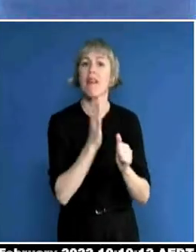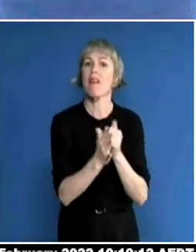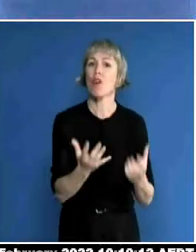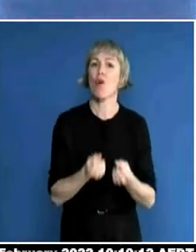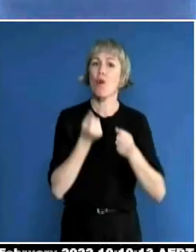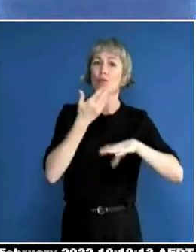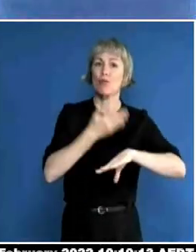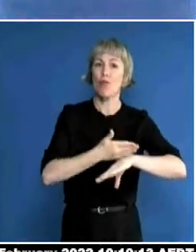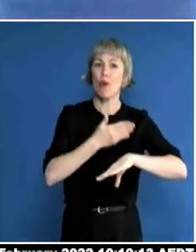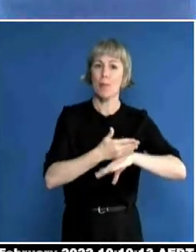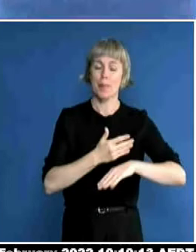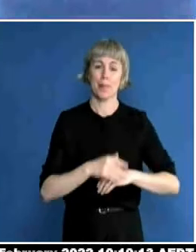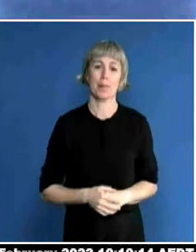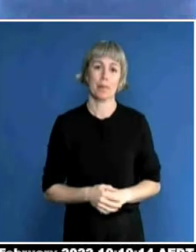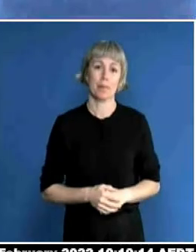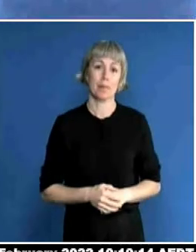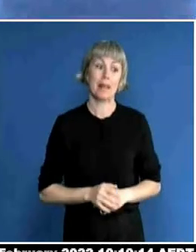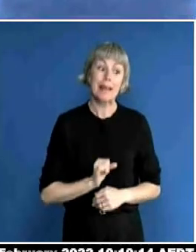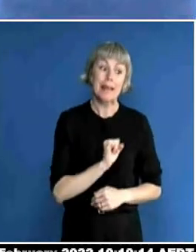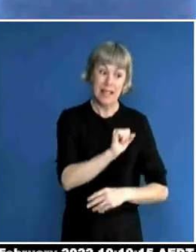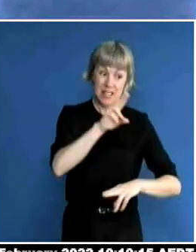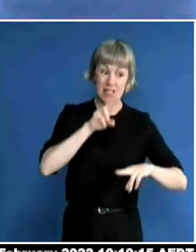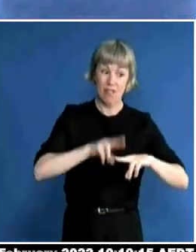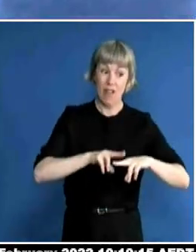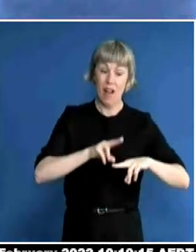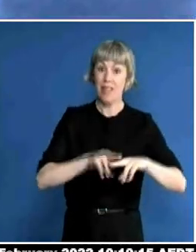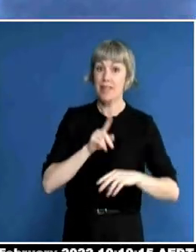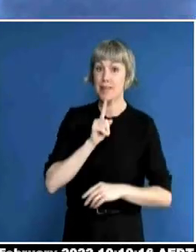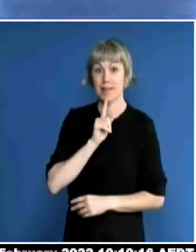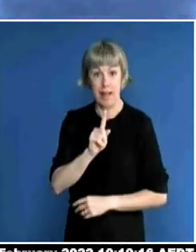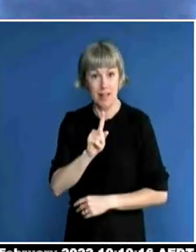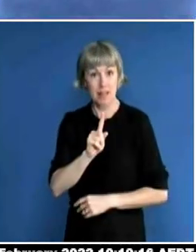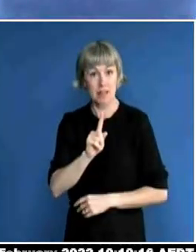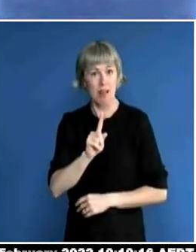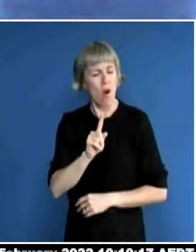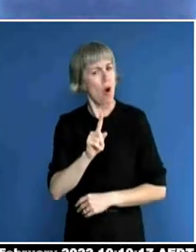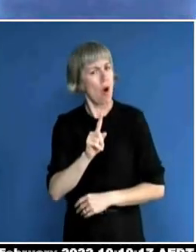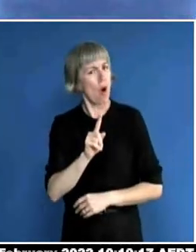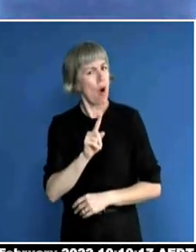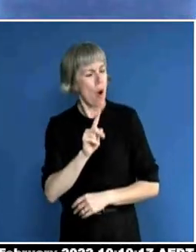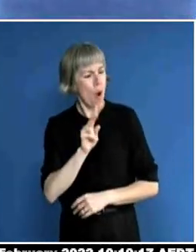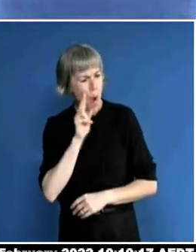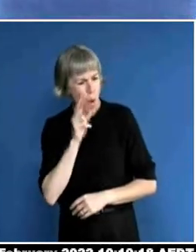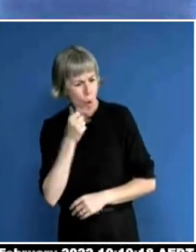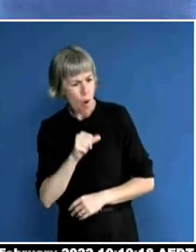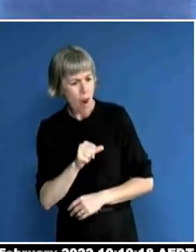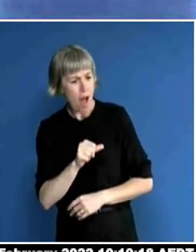"The services appeared to attempt to find a person to do a particular job rather than to